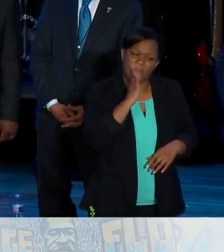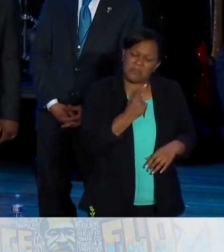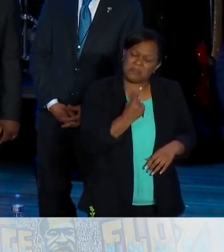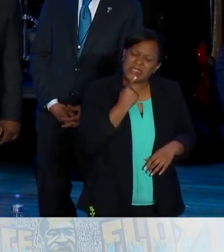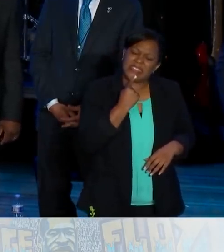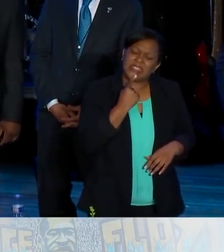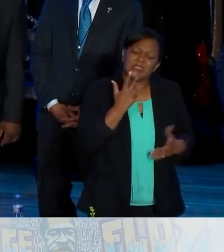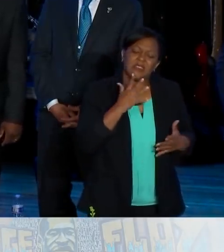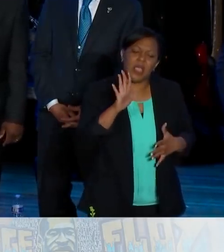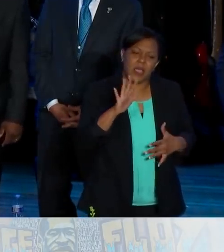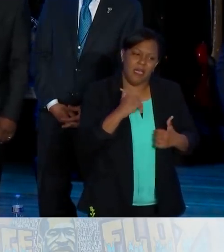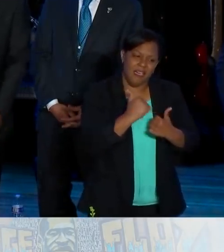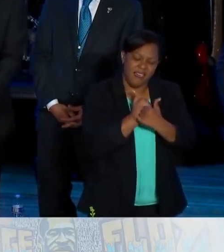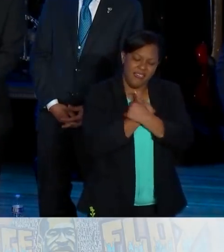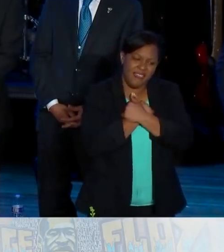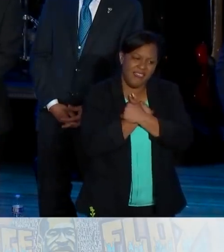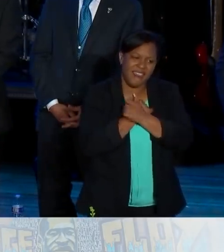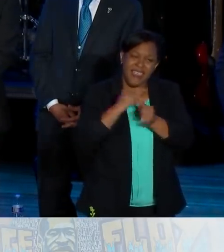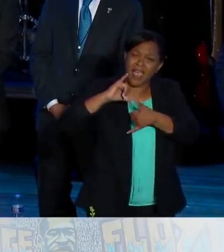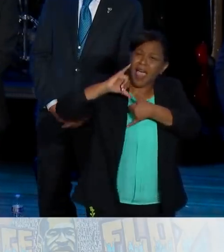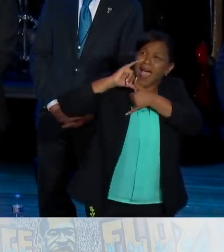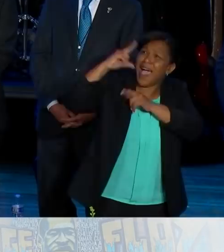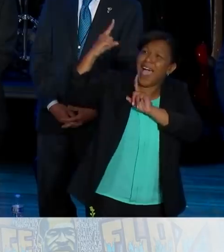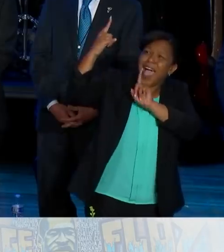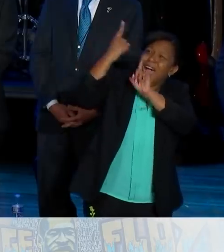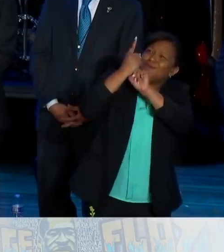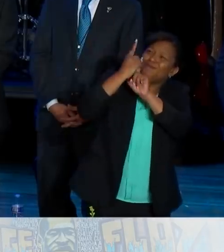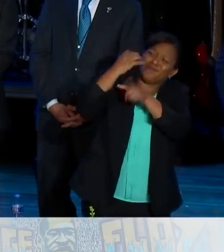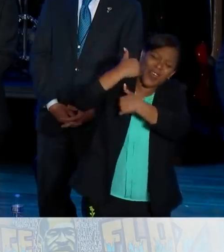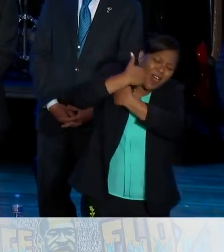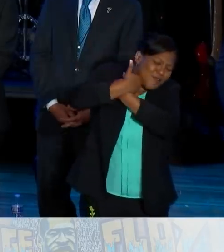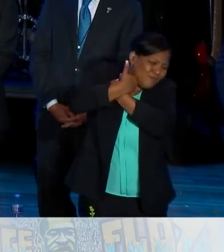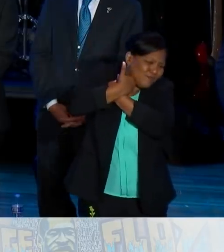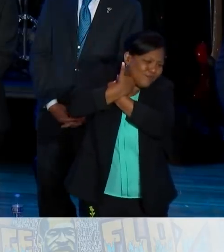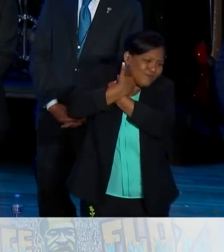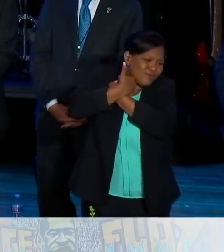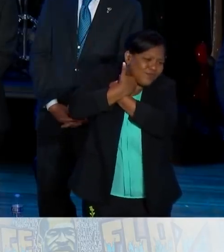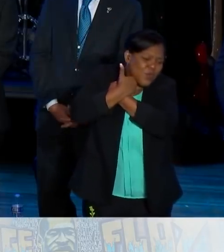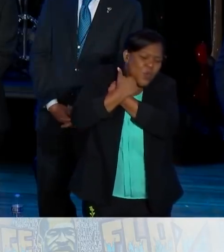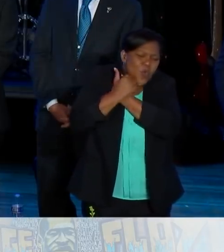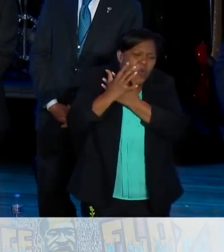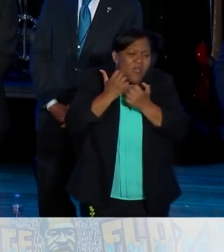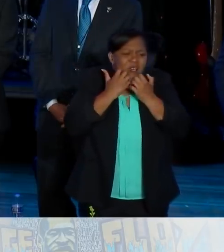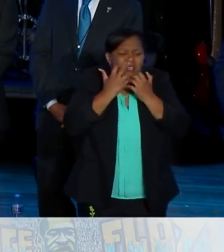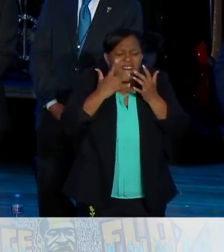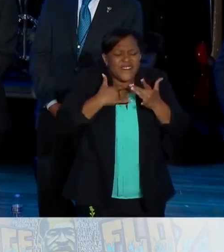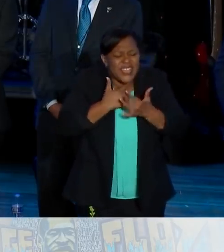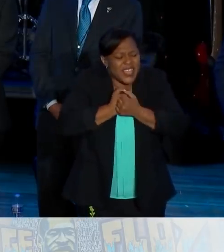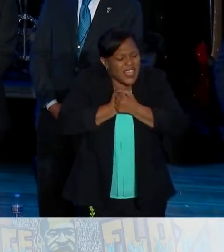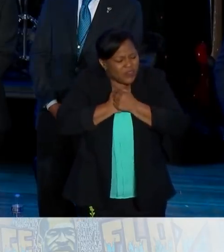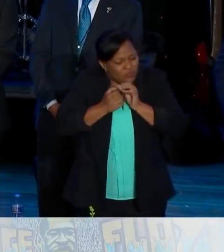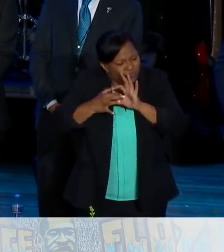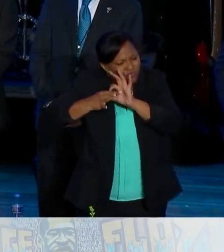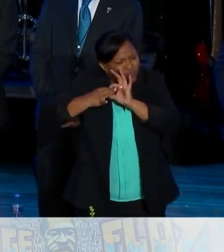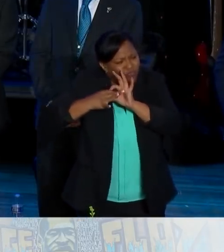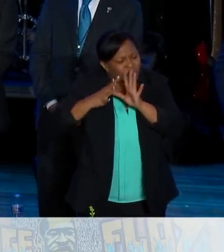AS I THINK ABOUT THE THING THAT I'LL MISS ABOUT HIM MOST IS HIS HUGS. HE WAS THIS GREAT BIG GIANT AND WHEN HE WOULD WRAP HIS ARMS